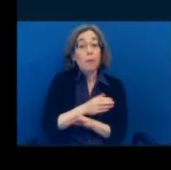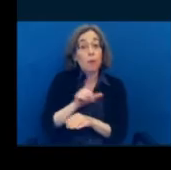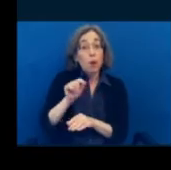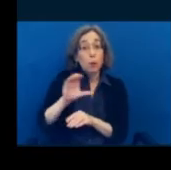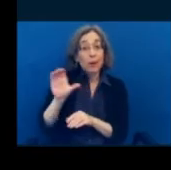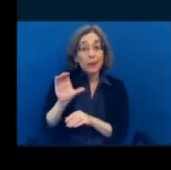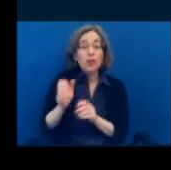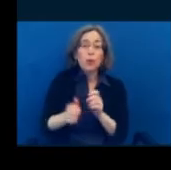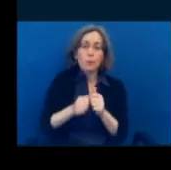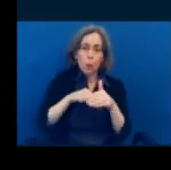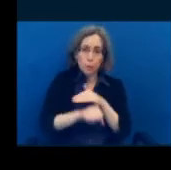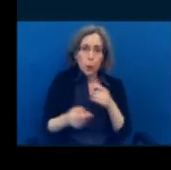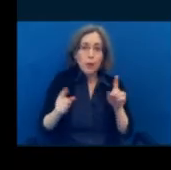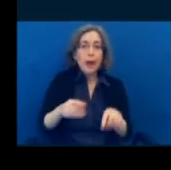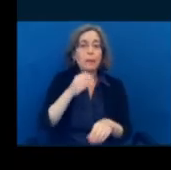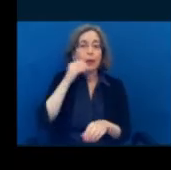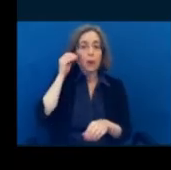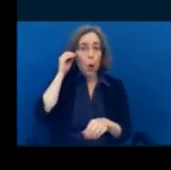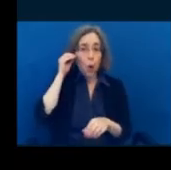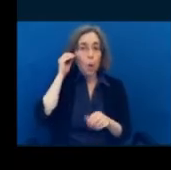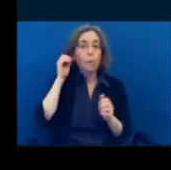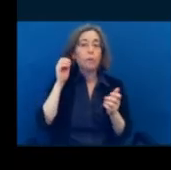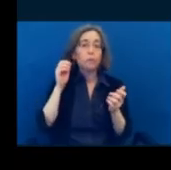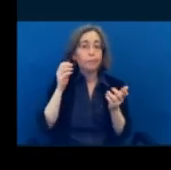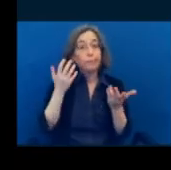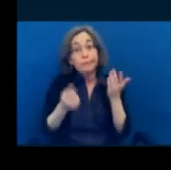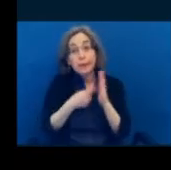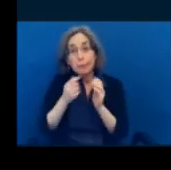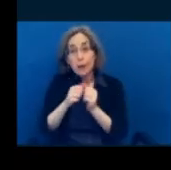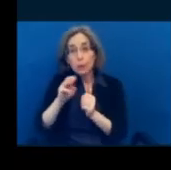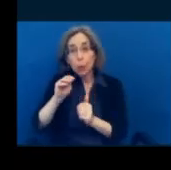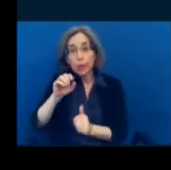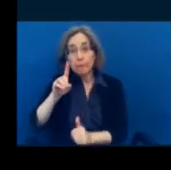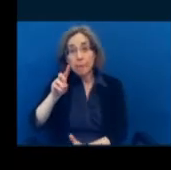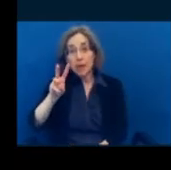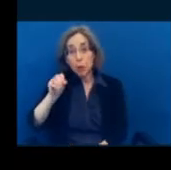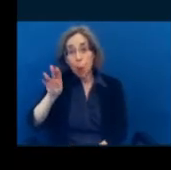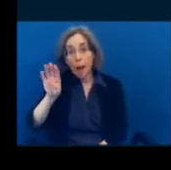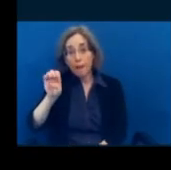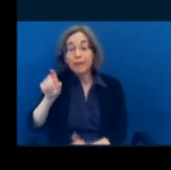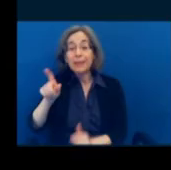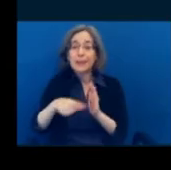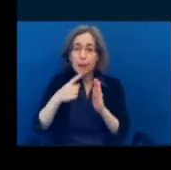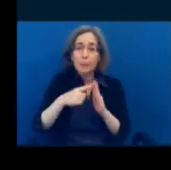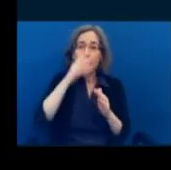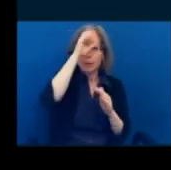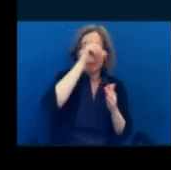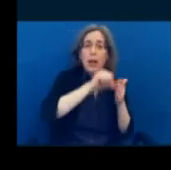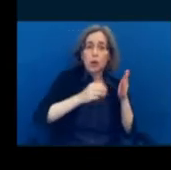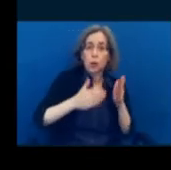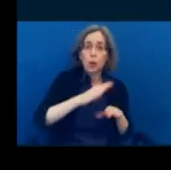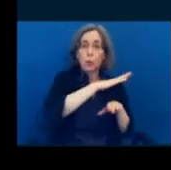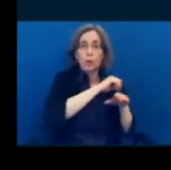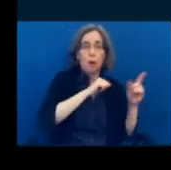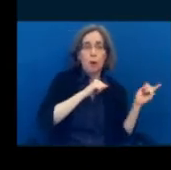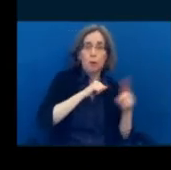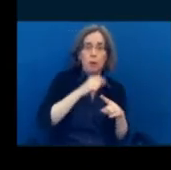FAMILY AND A MIDWIFE WHO OFFERED EXPERTISE AND GUIDANCE. OCCASIONALLY MALES WERE BROUGHT IN THIS CASES OF EMERGENCY EITHER TO SAVE THE LIFE OF THE